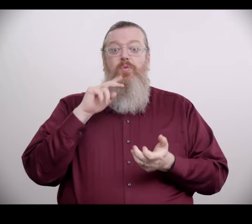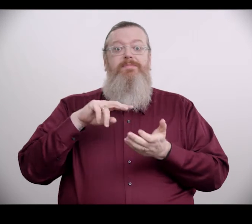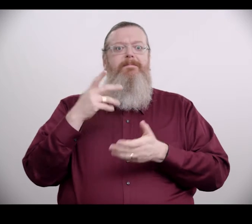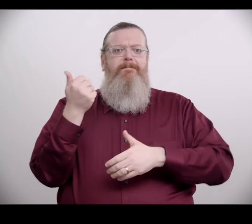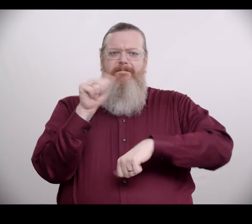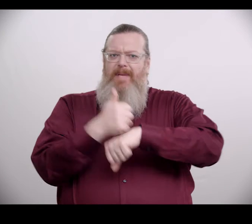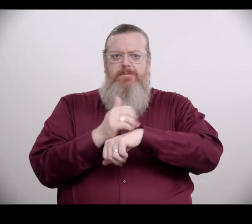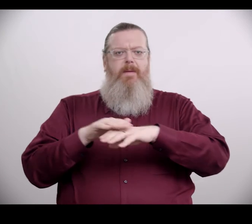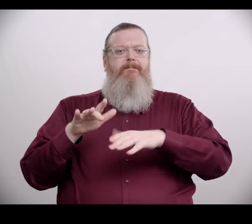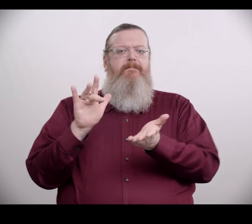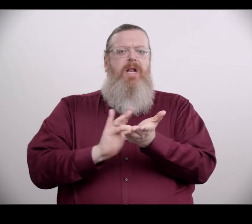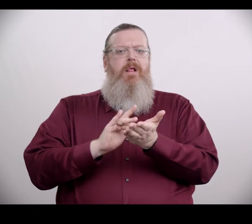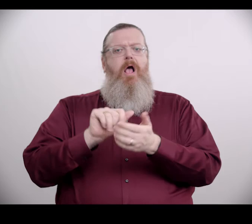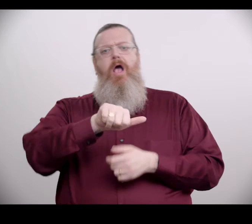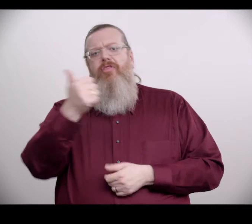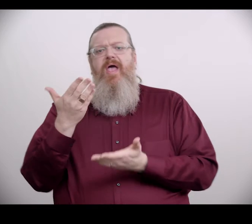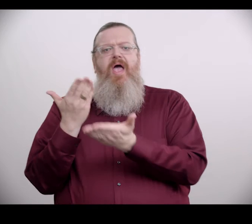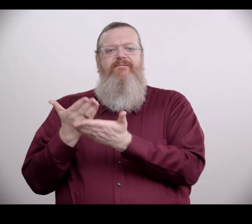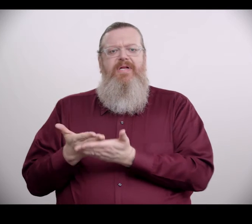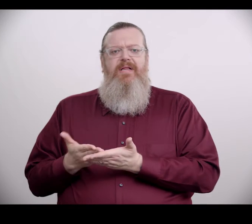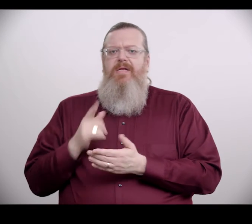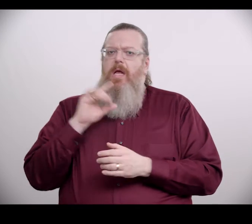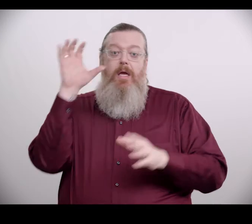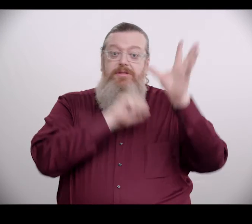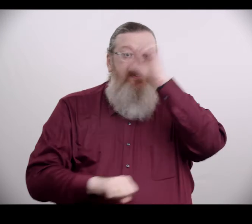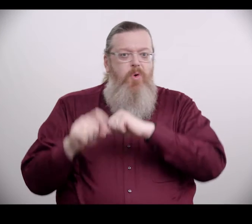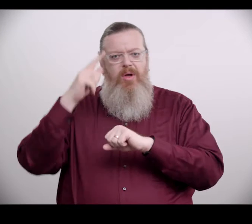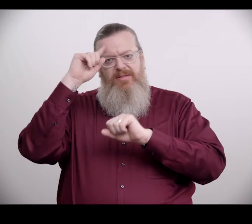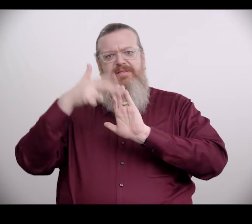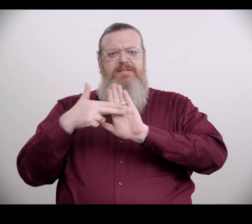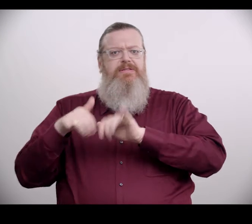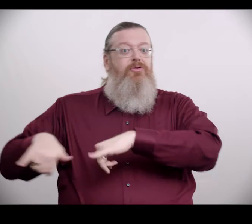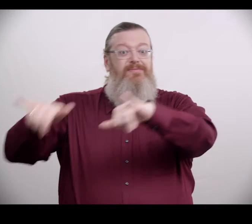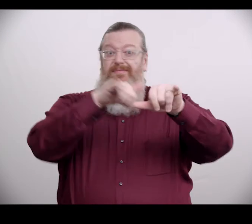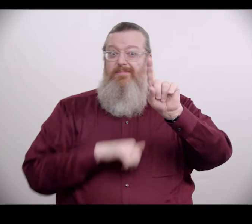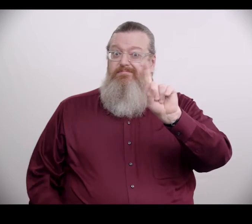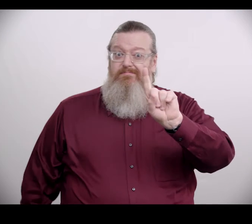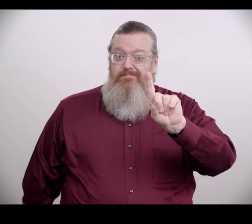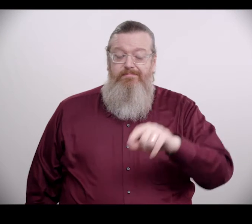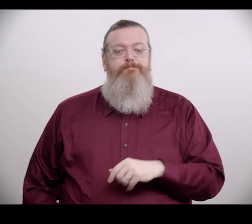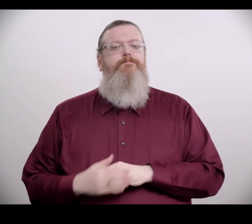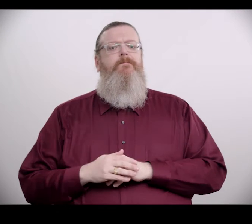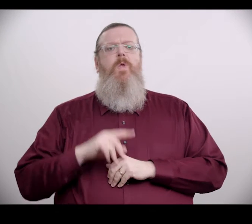medical or other evidence not assumptions or stereotypes.